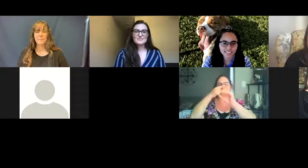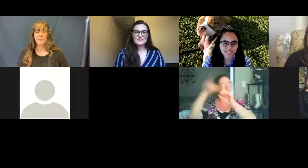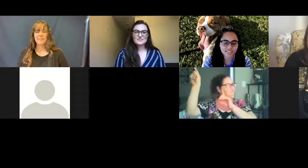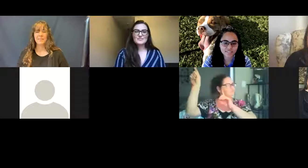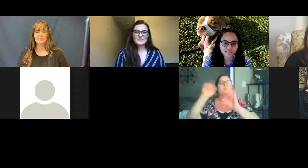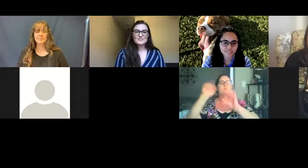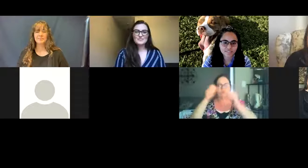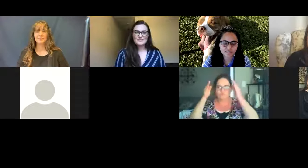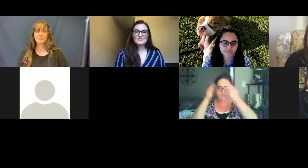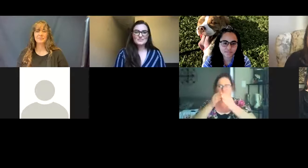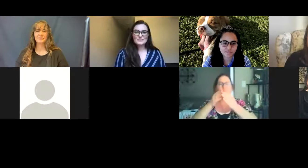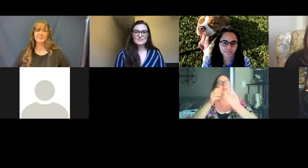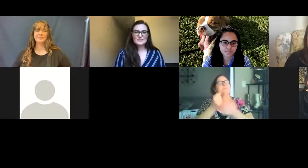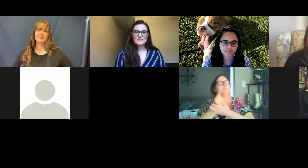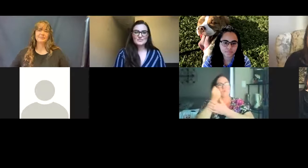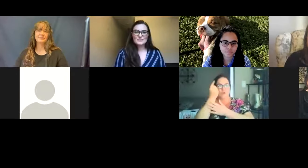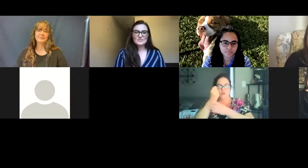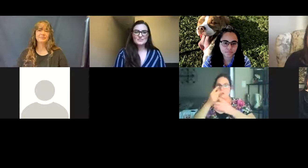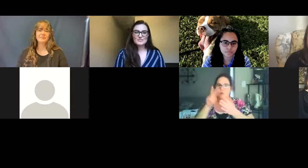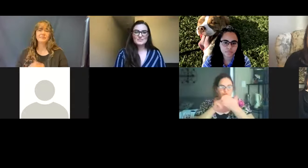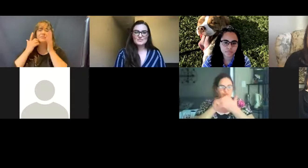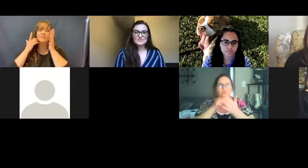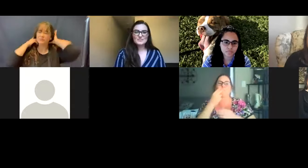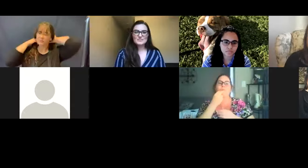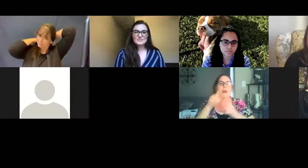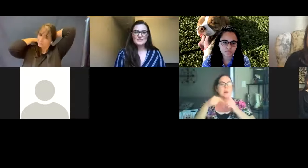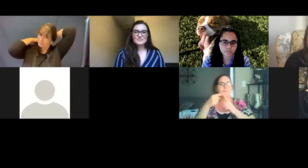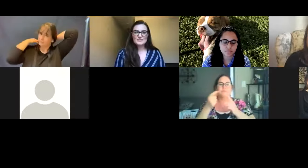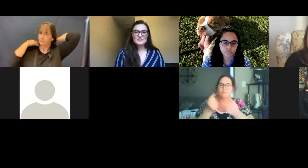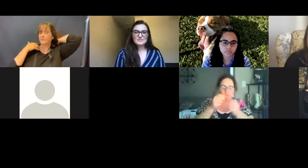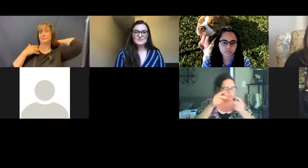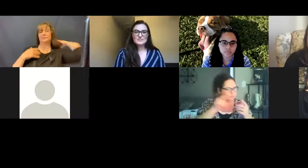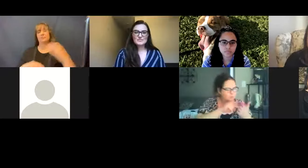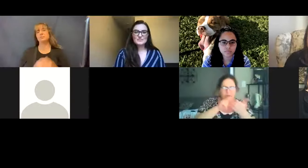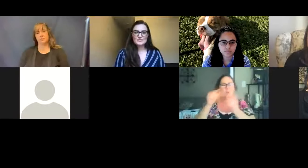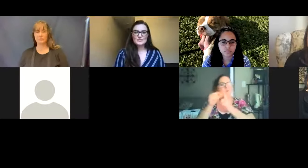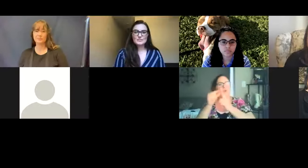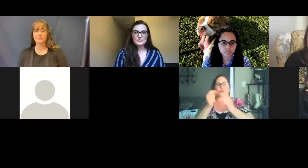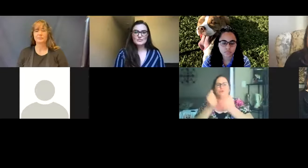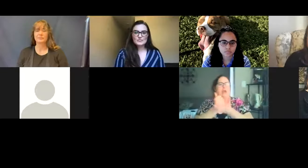it really is just it's hard to focus, but I understand, lip reading is difficult, at